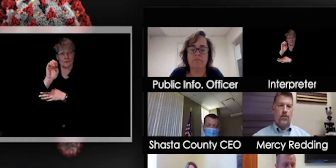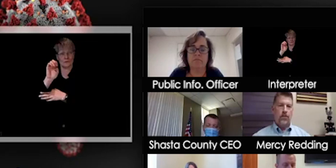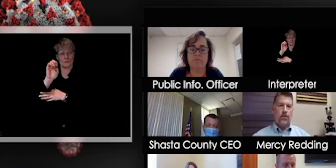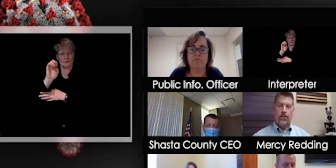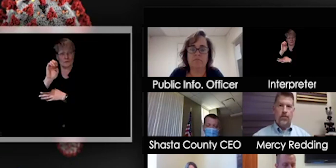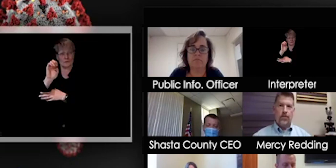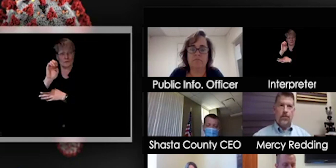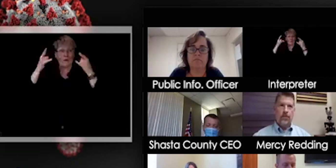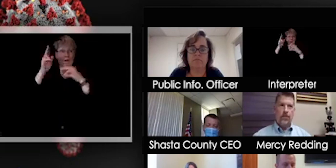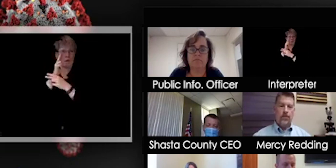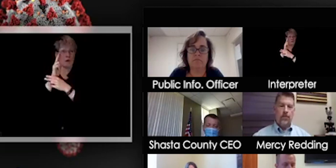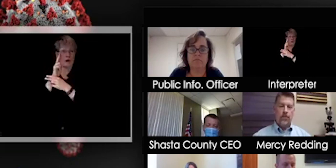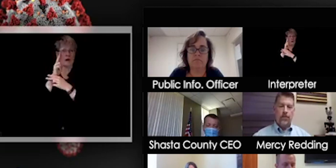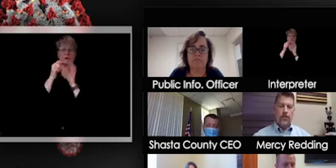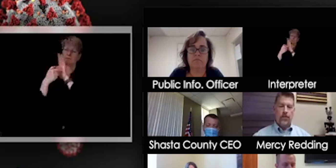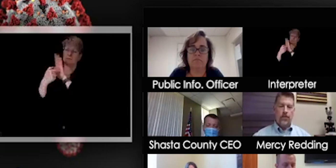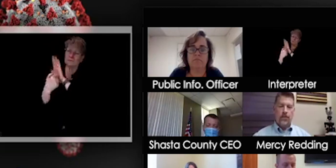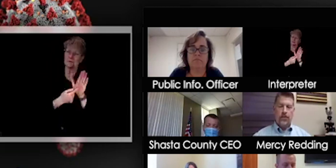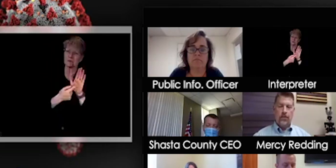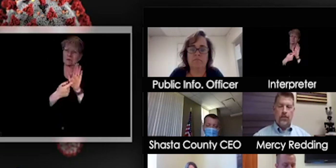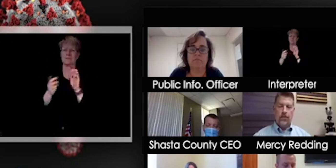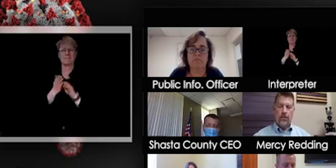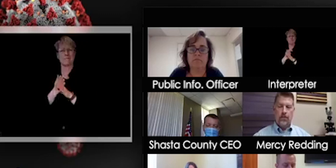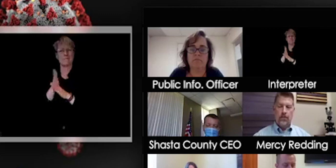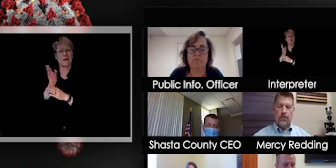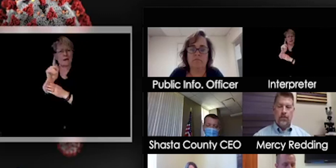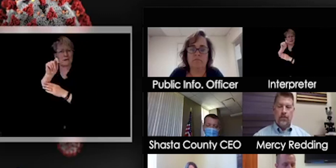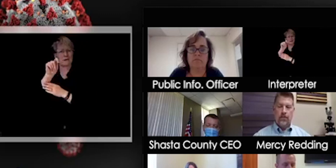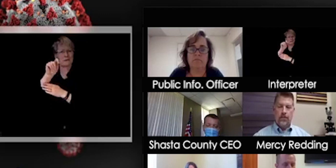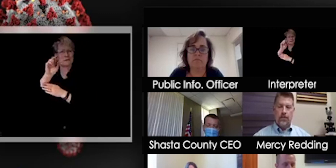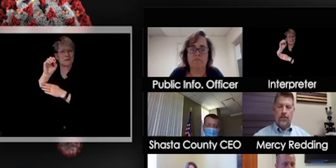in our community and this is the main tool that we can use to support our businesses.